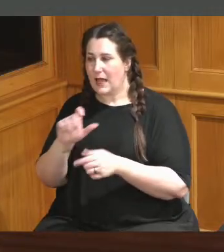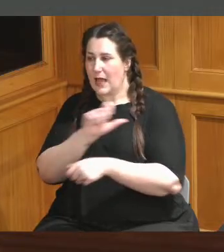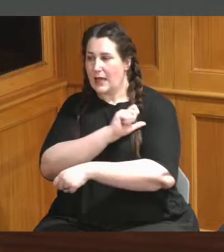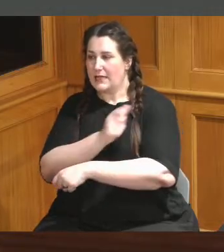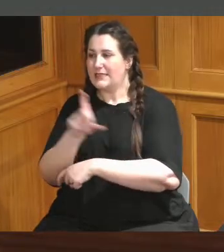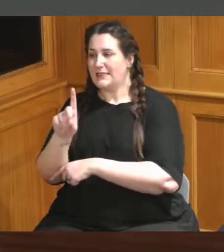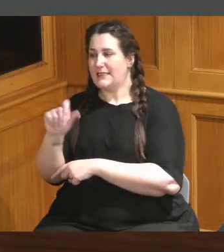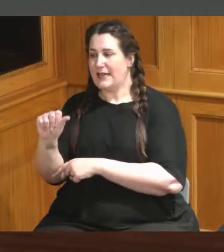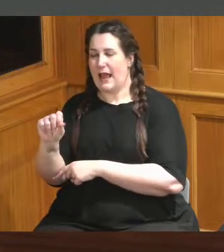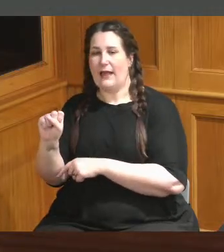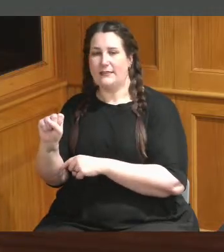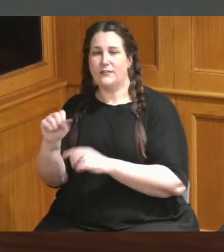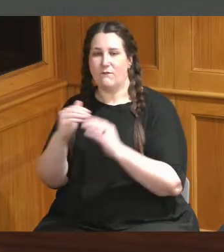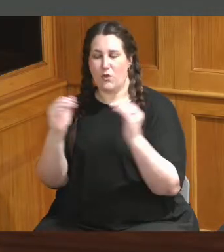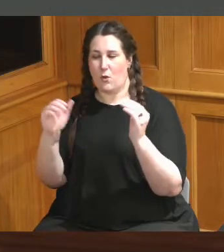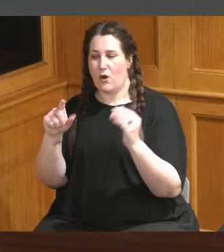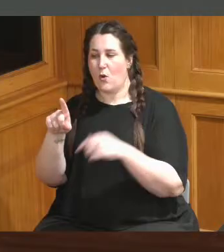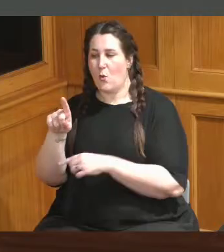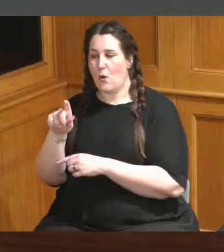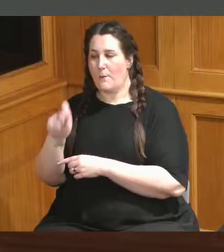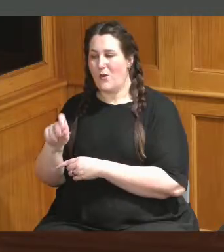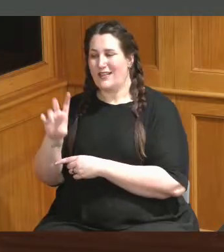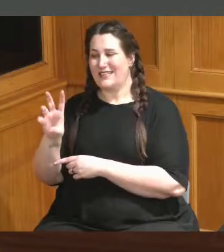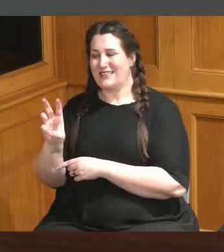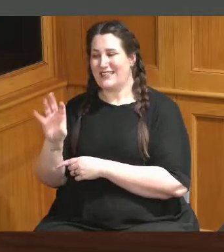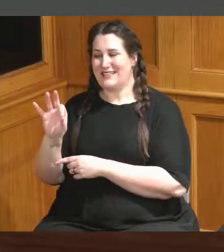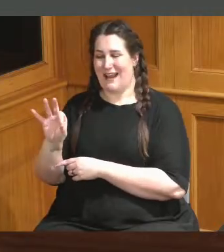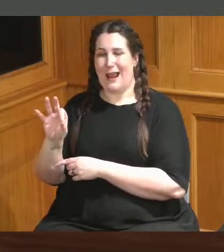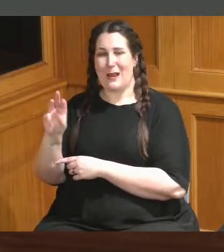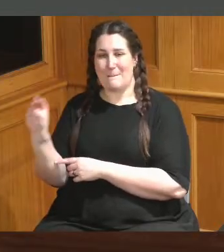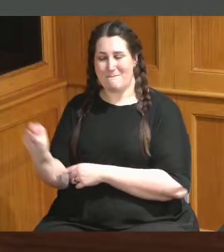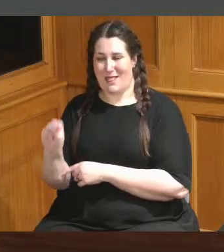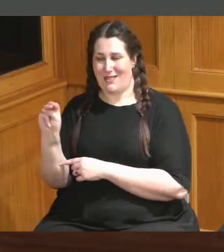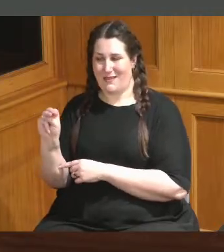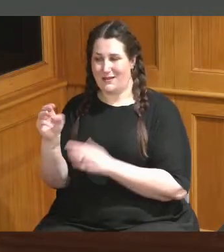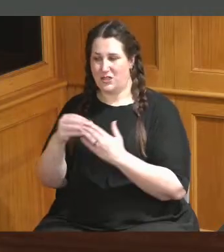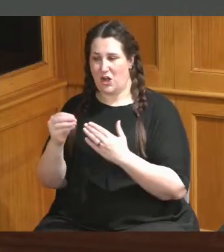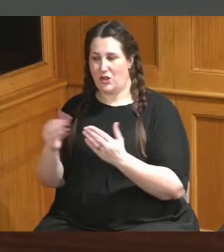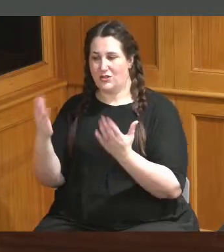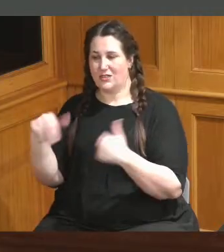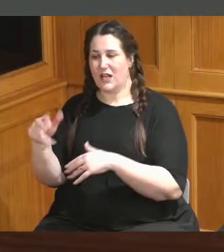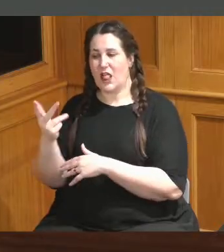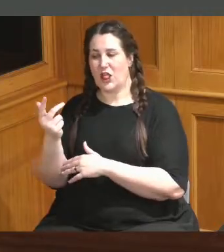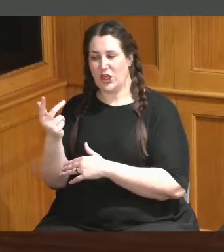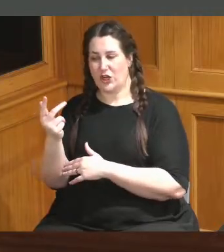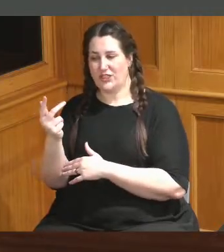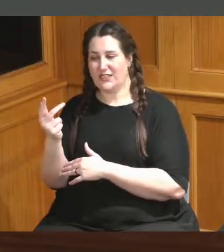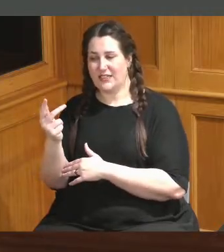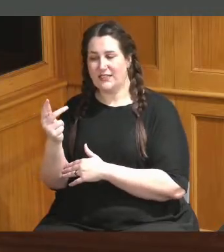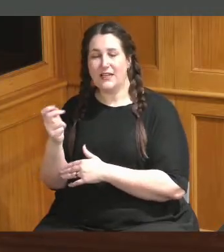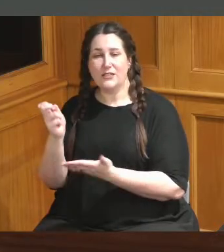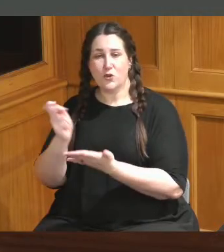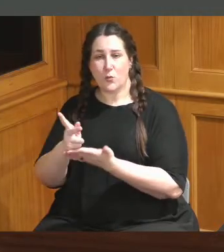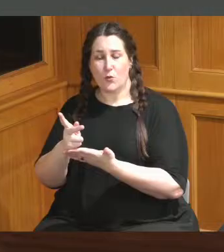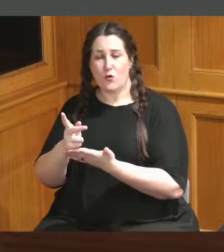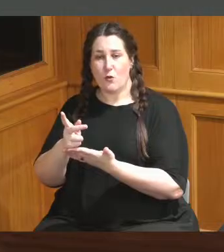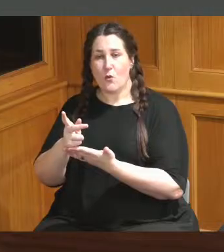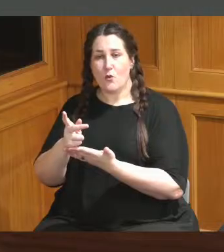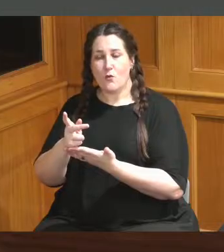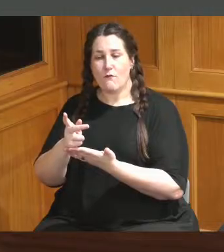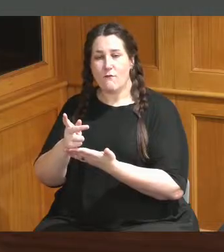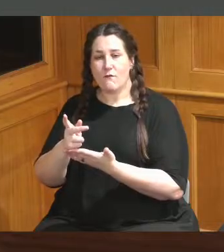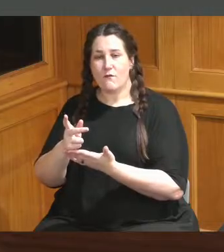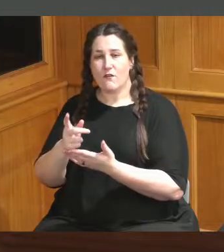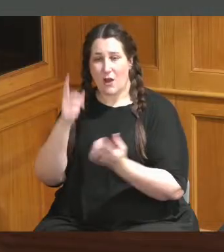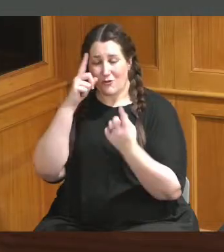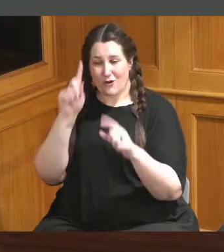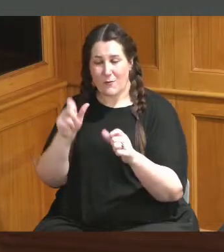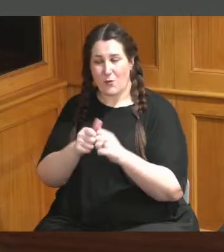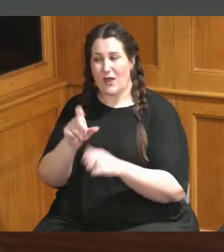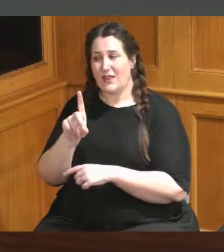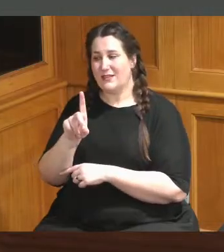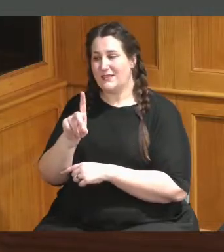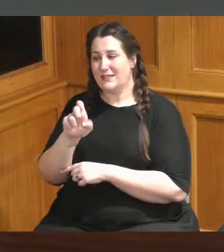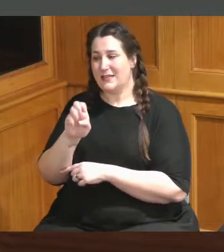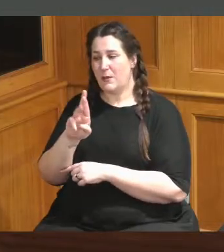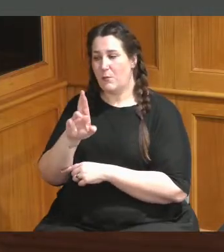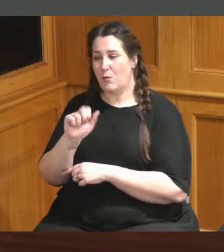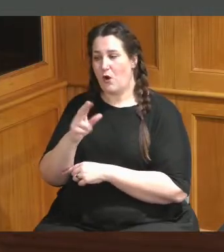for $1.69 million. Item number 13 is authorizing an agreement with DeBra Kuempel and the Board